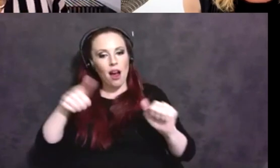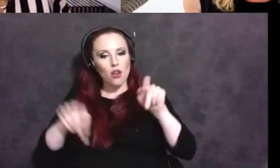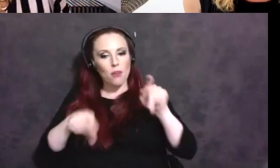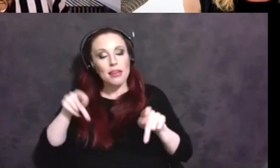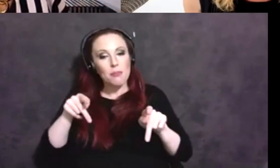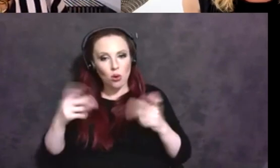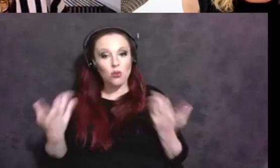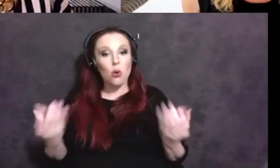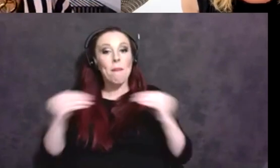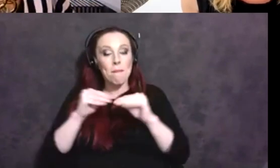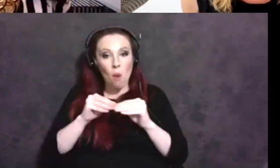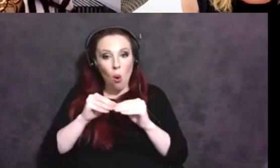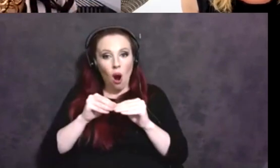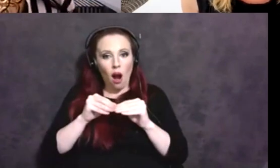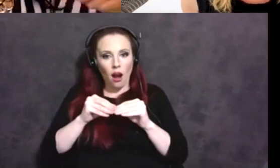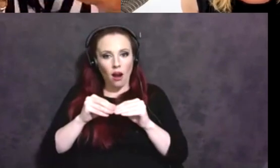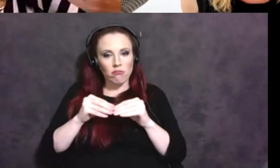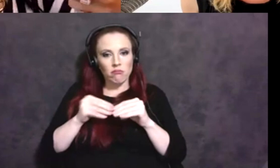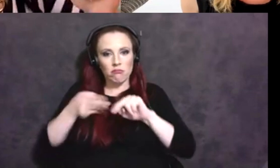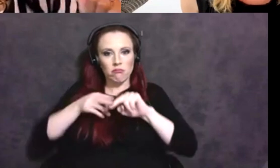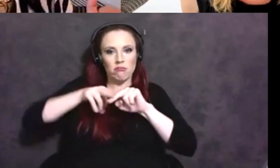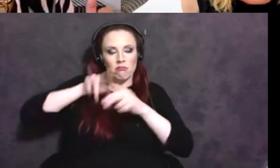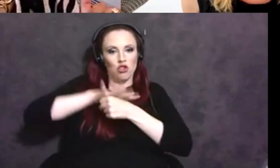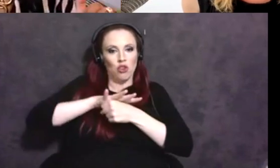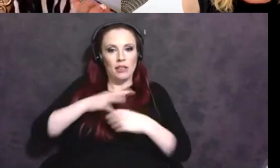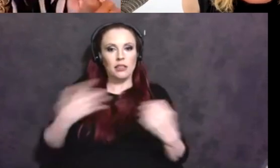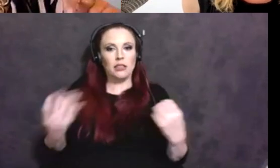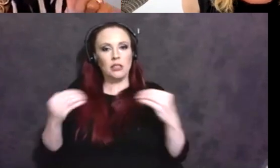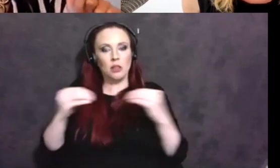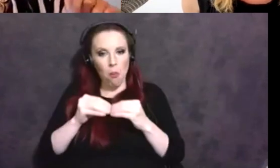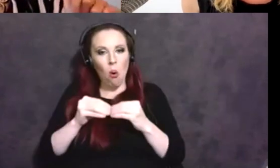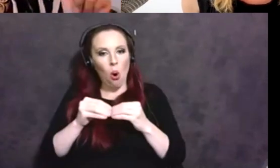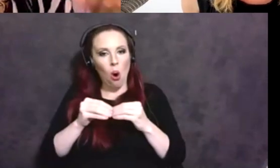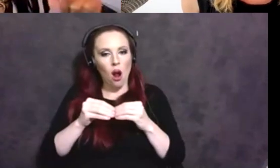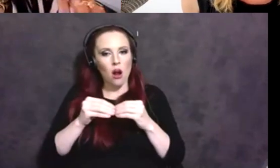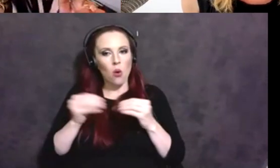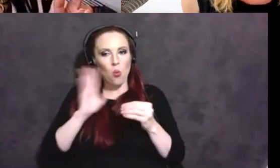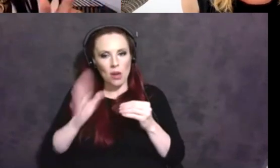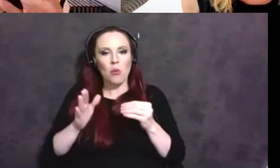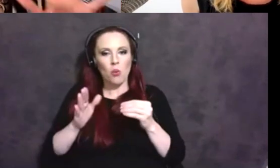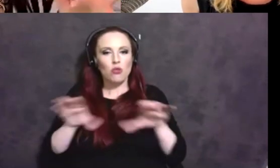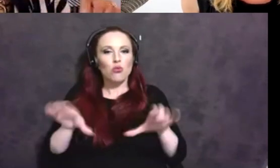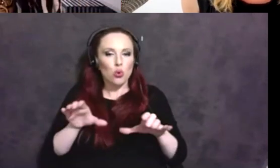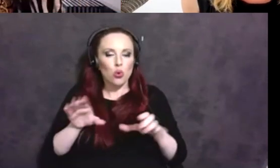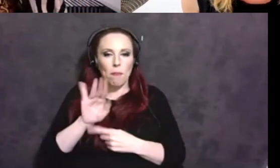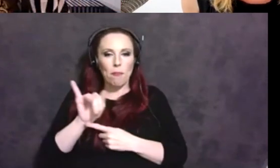system can lead to increase bias behavior because we are engaging in avoidance of others.